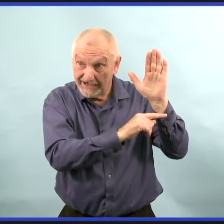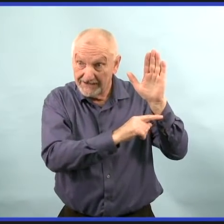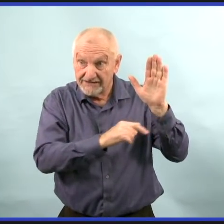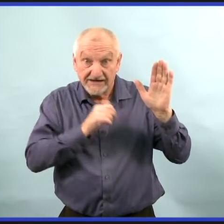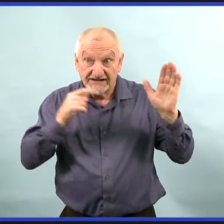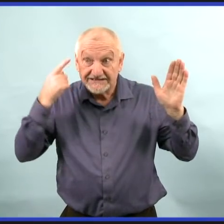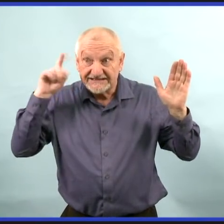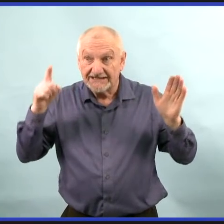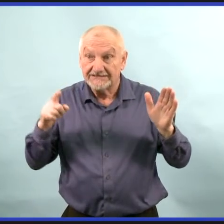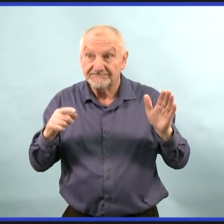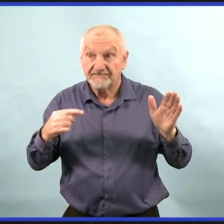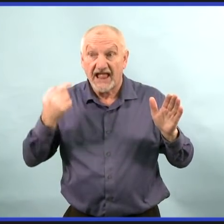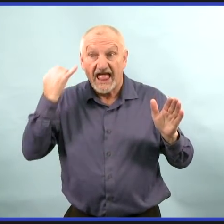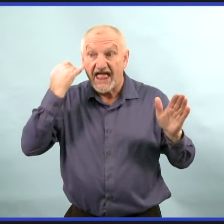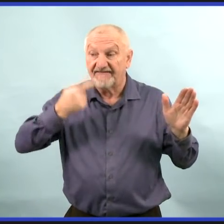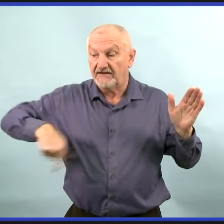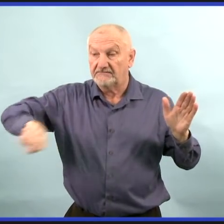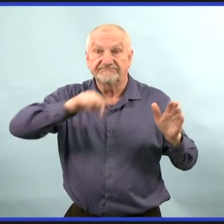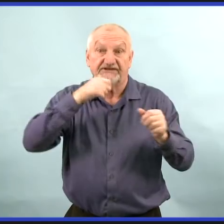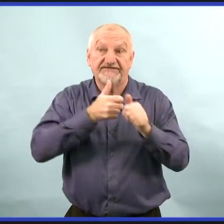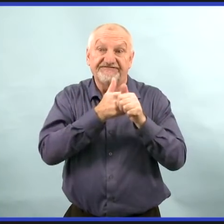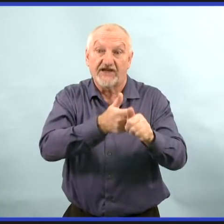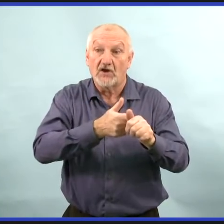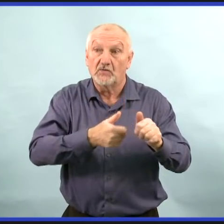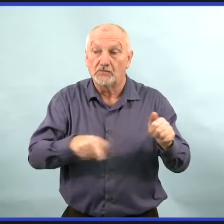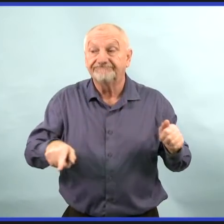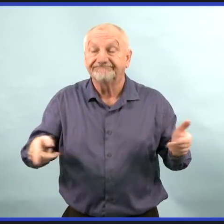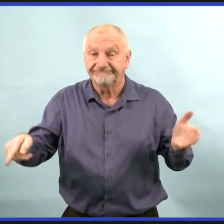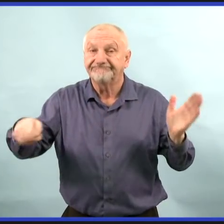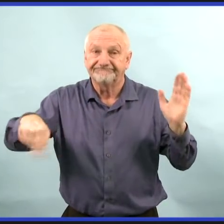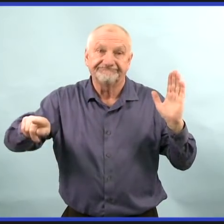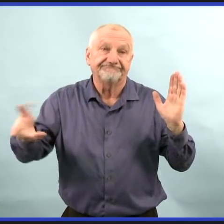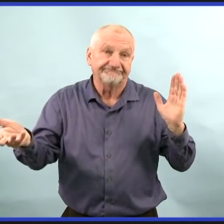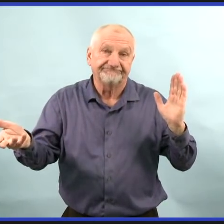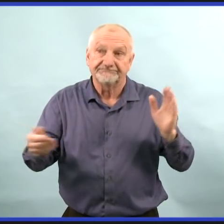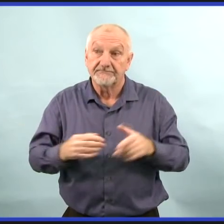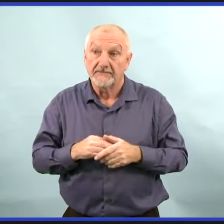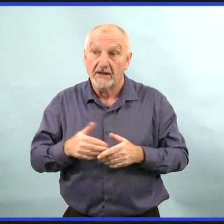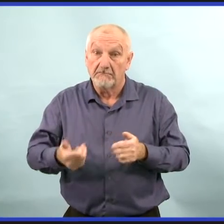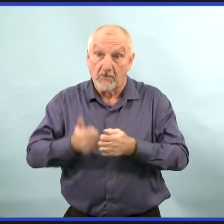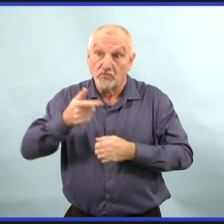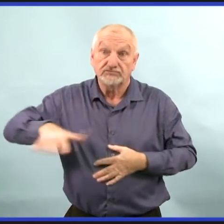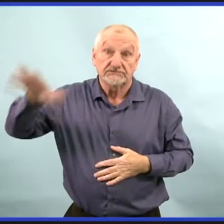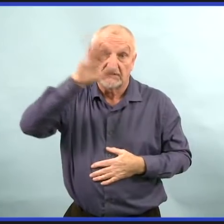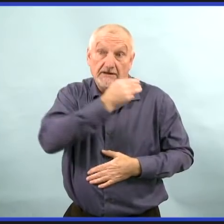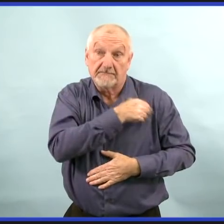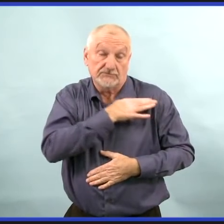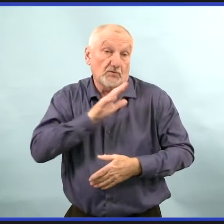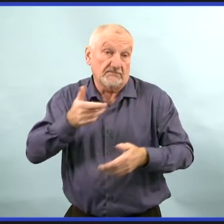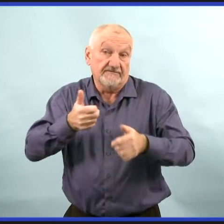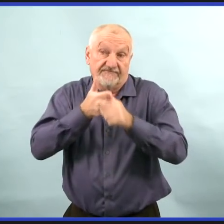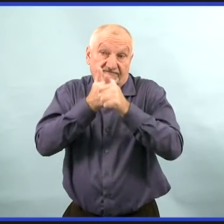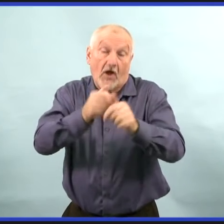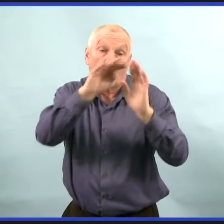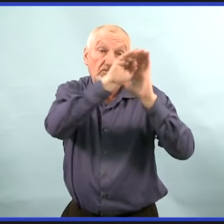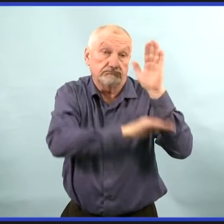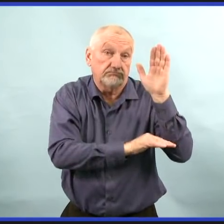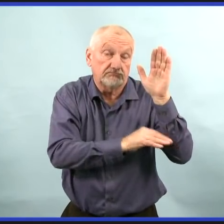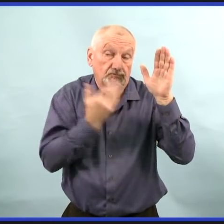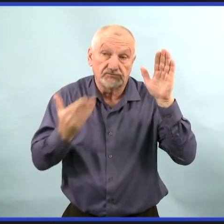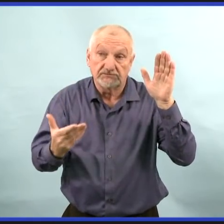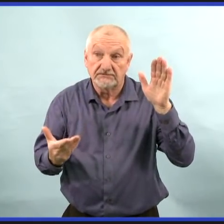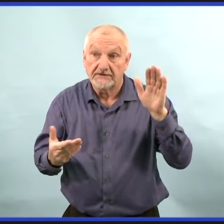manitobans uh you know adhere to uh two rules that are set out uh enforcement is certainly um a um a